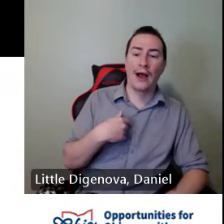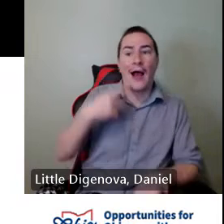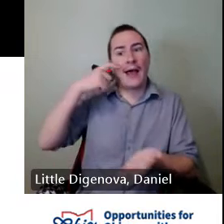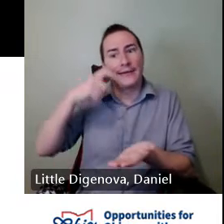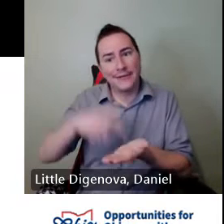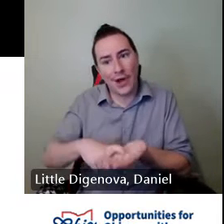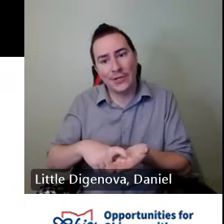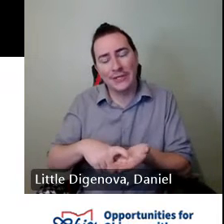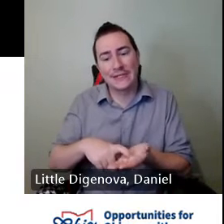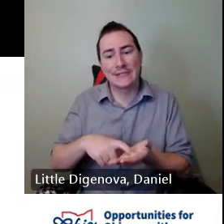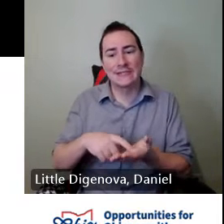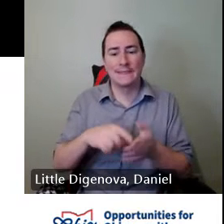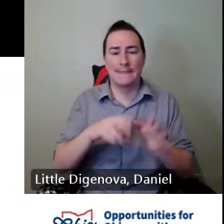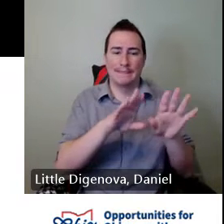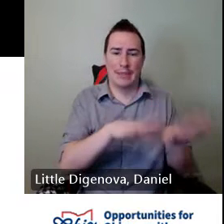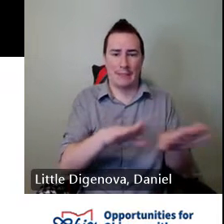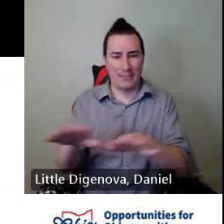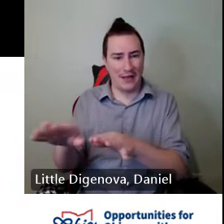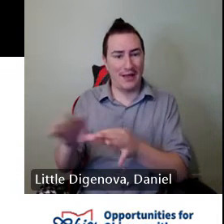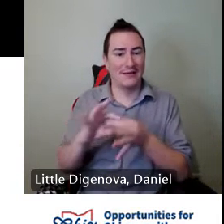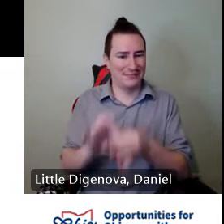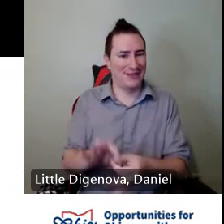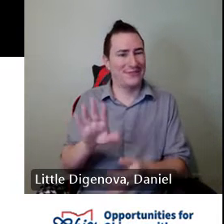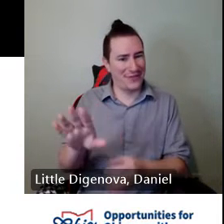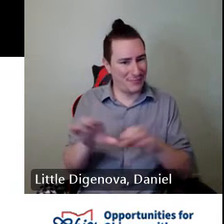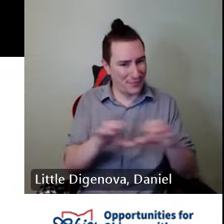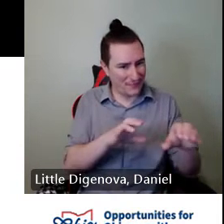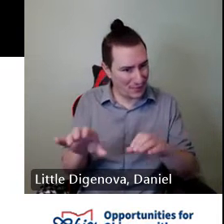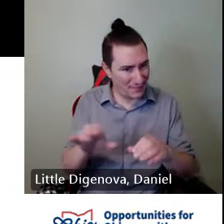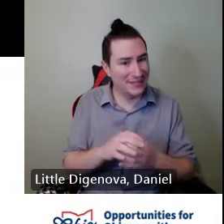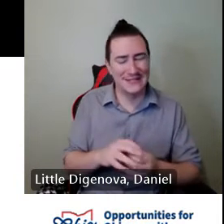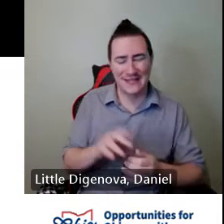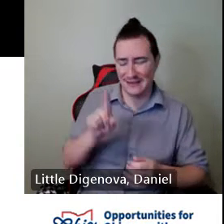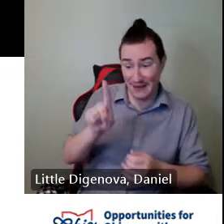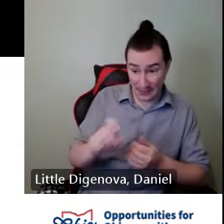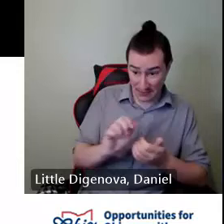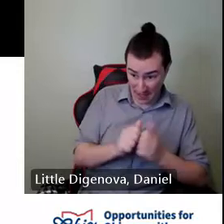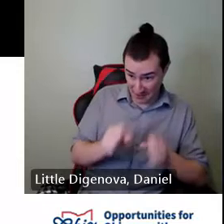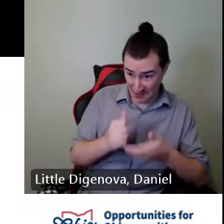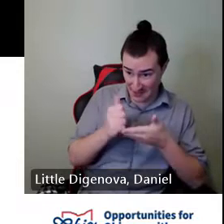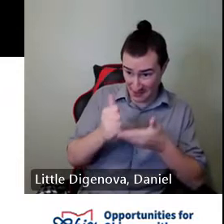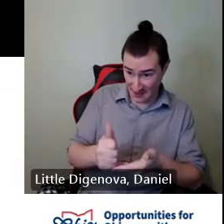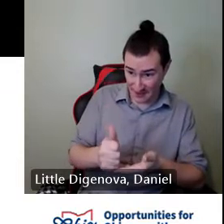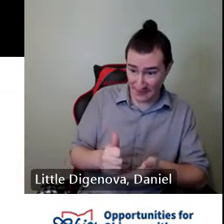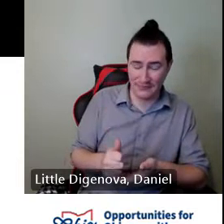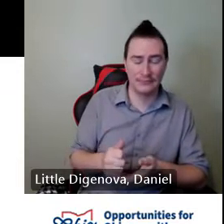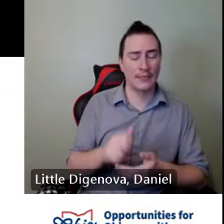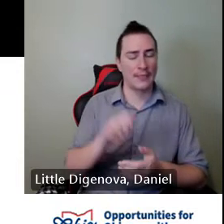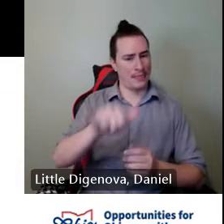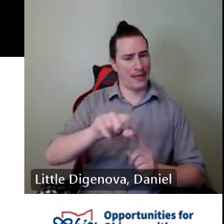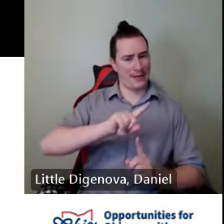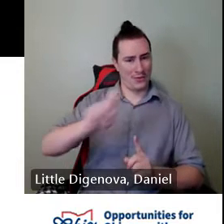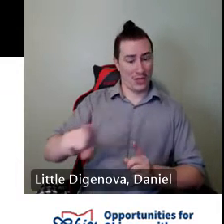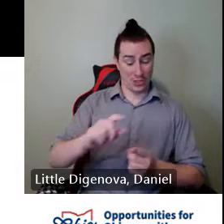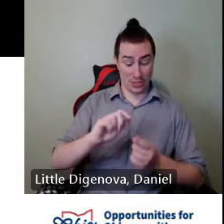performance is, and--and ask how can I help? That simple question and then pausing and waiting to hear their answer, in their